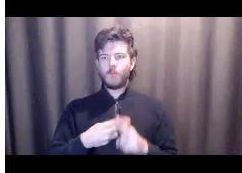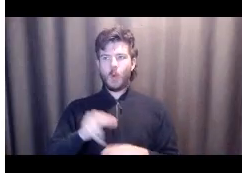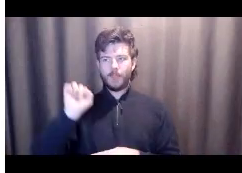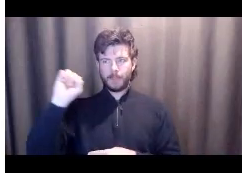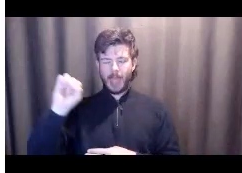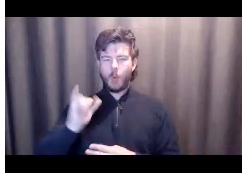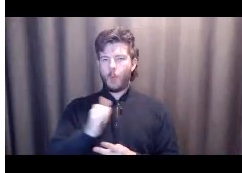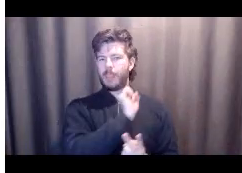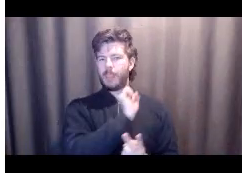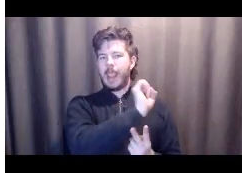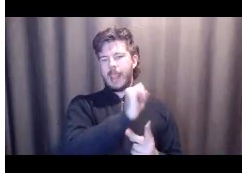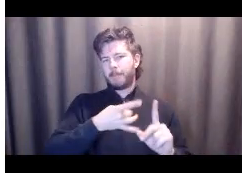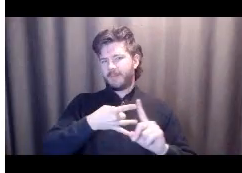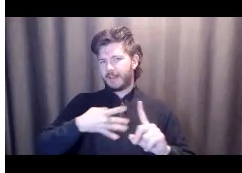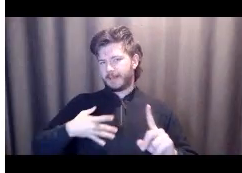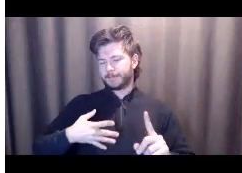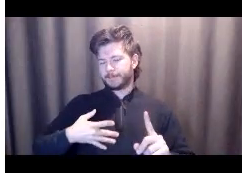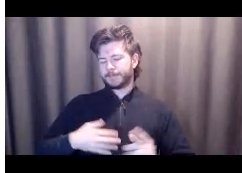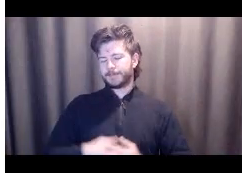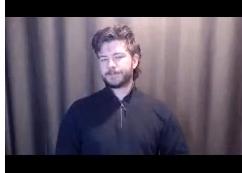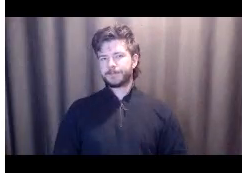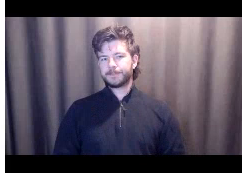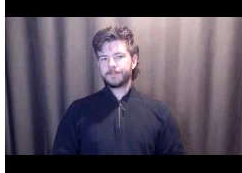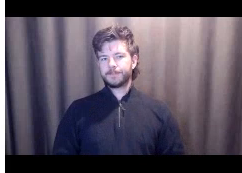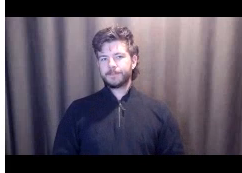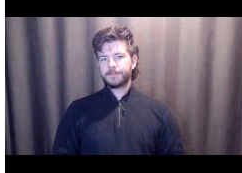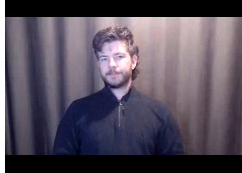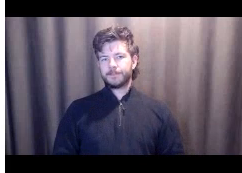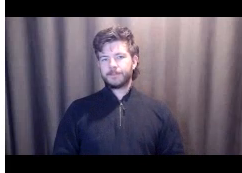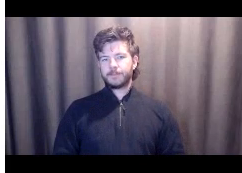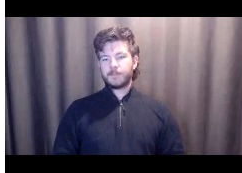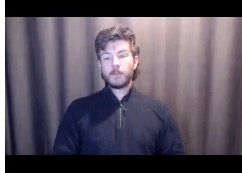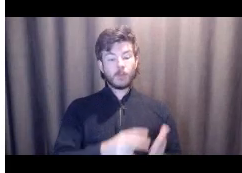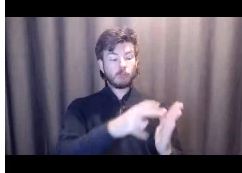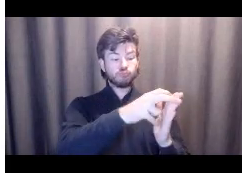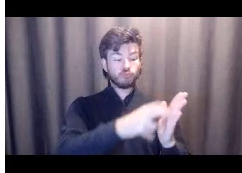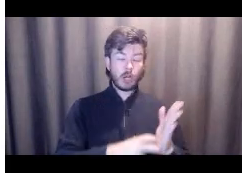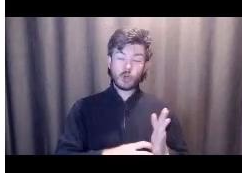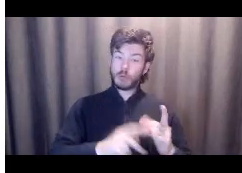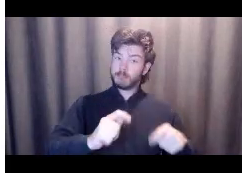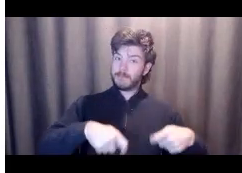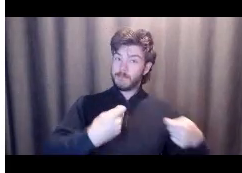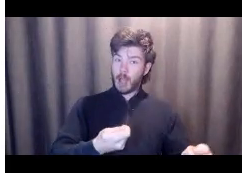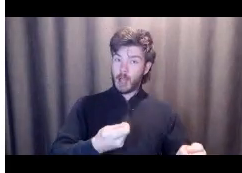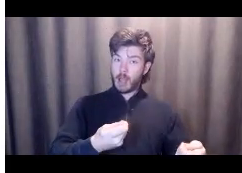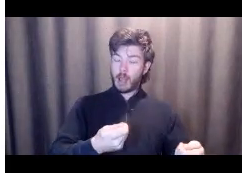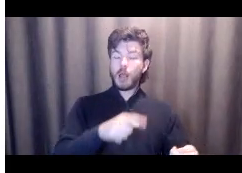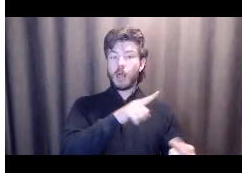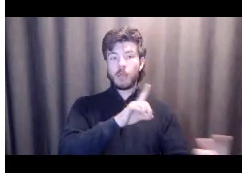A registered provider meets the NDIS quality and safeguard standards,